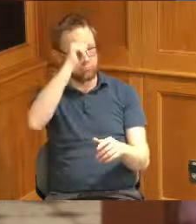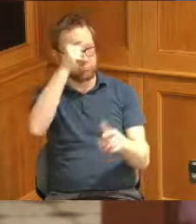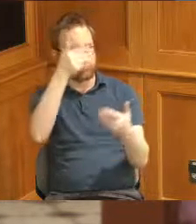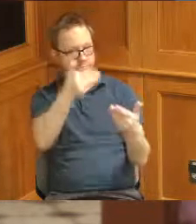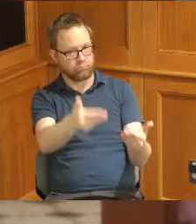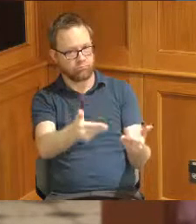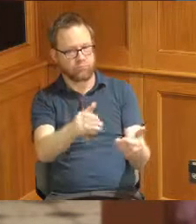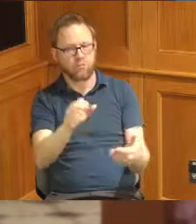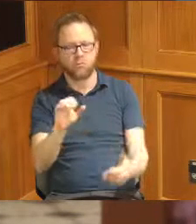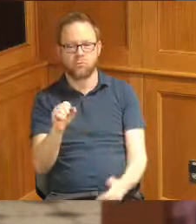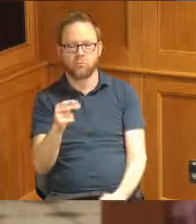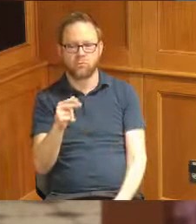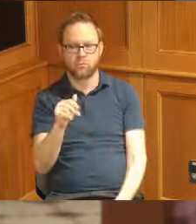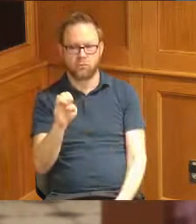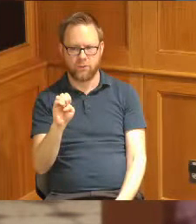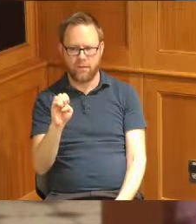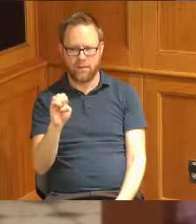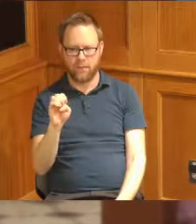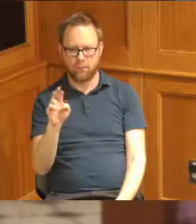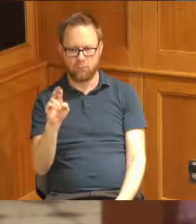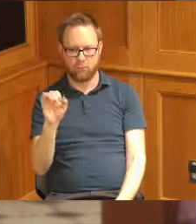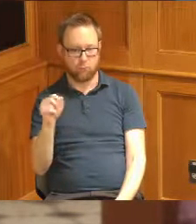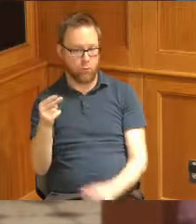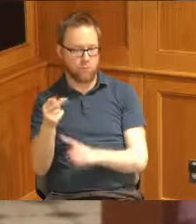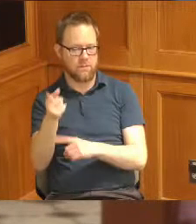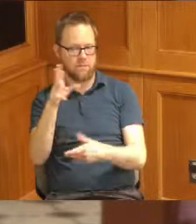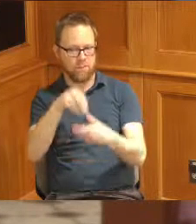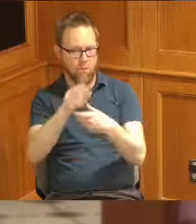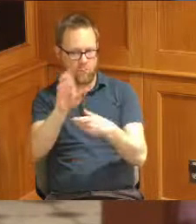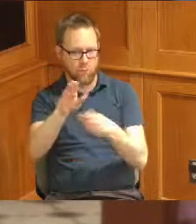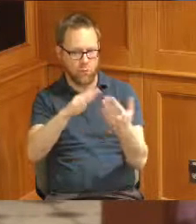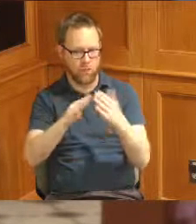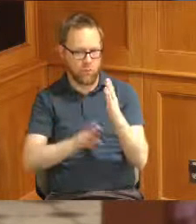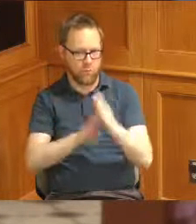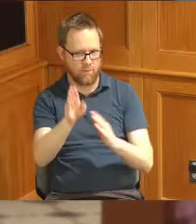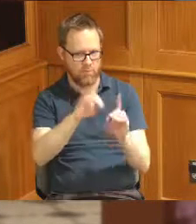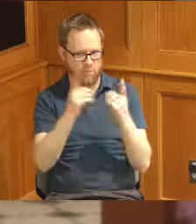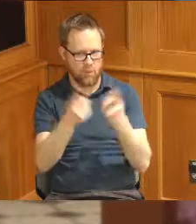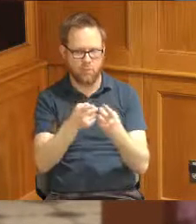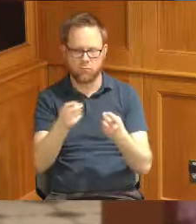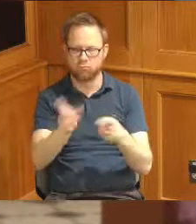LeChe Roach who's in your Community Development department and she's just fantastic and was a